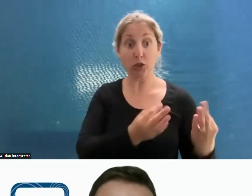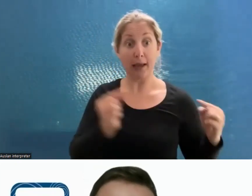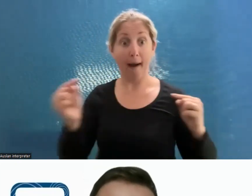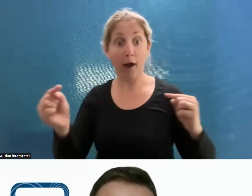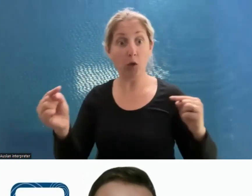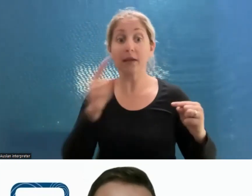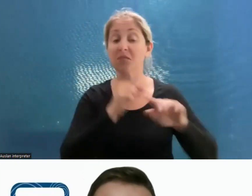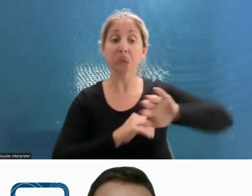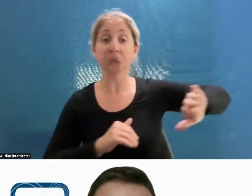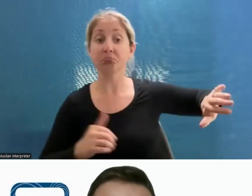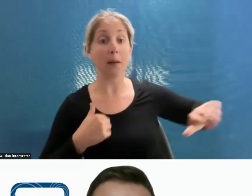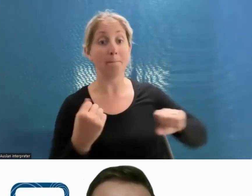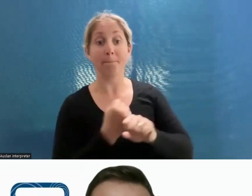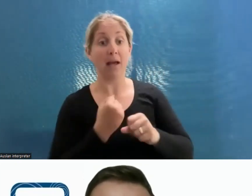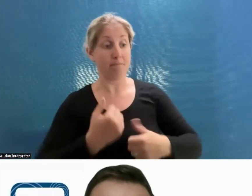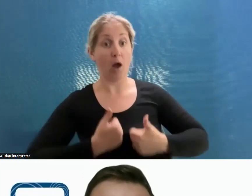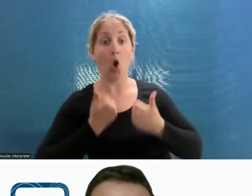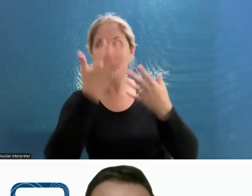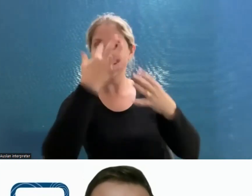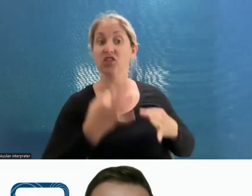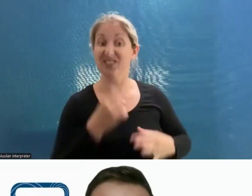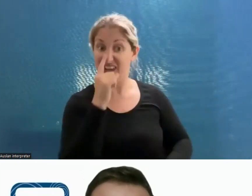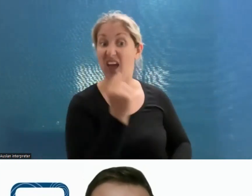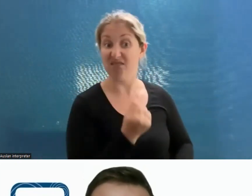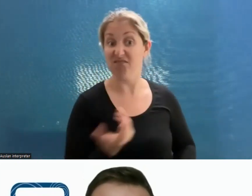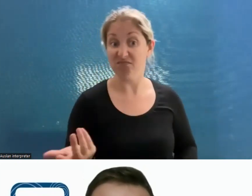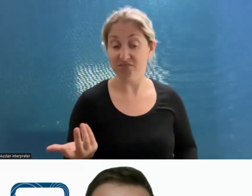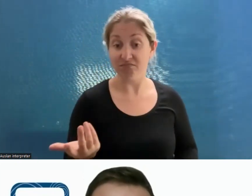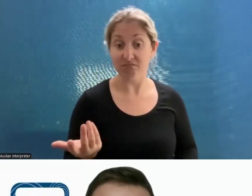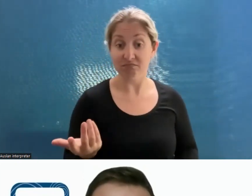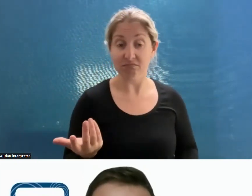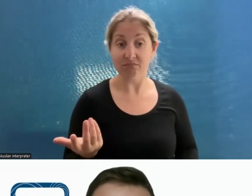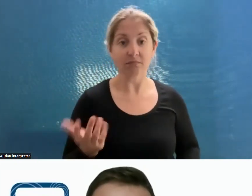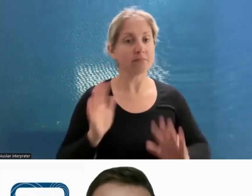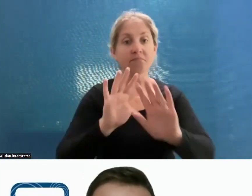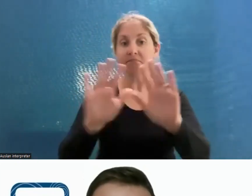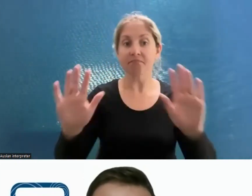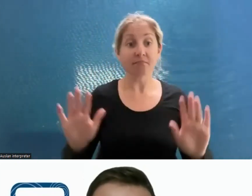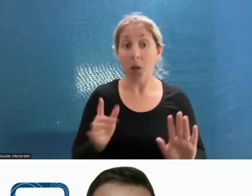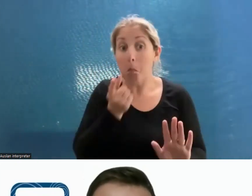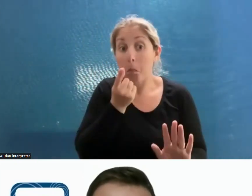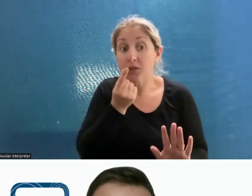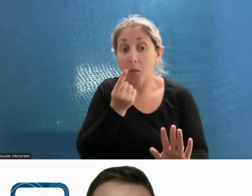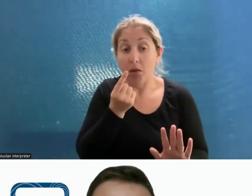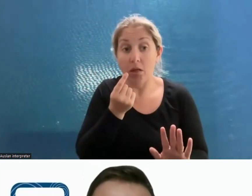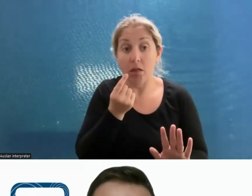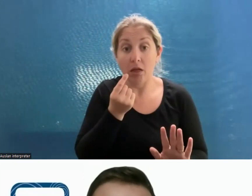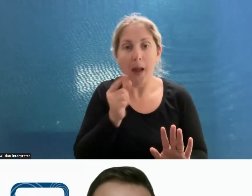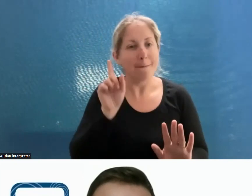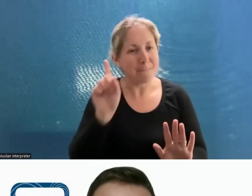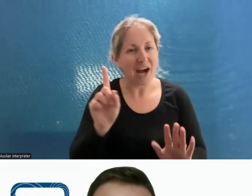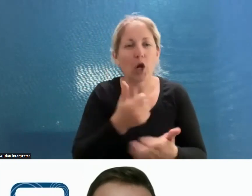As I said earlier, even though all of that is theoretically possible, practically speaking,